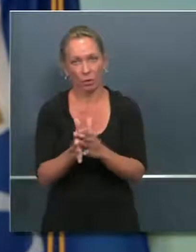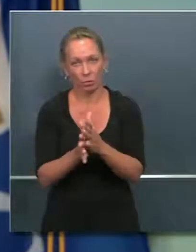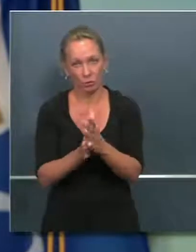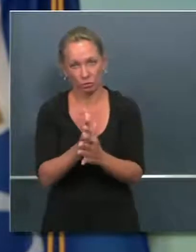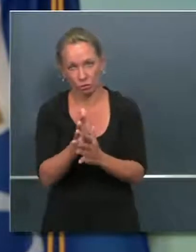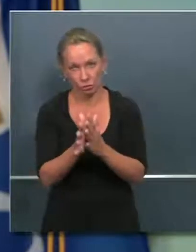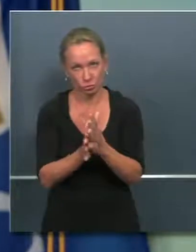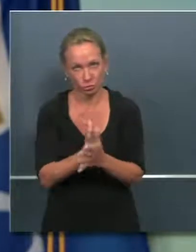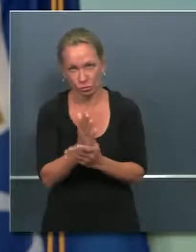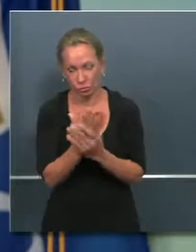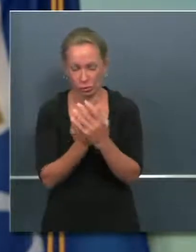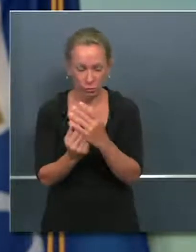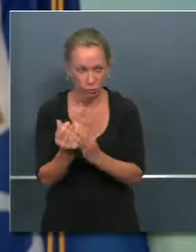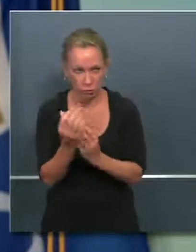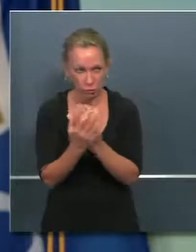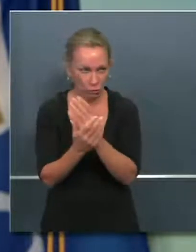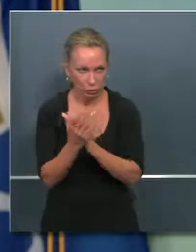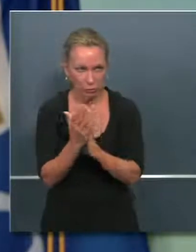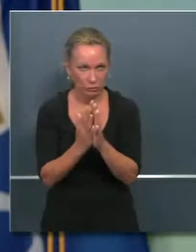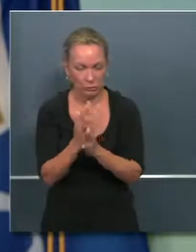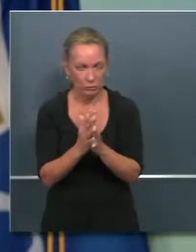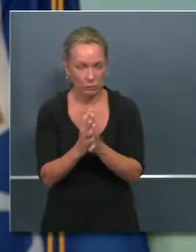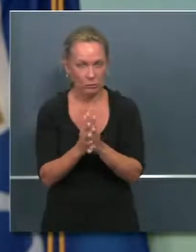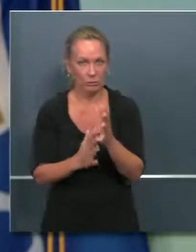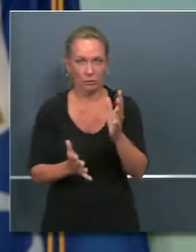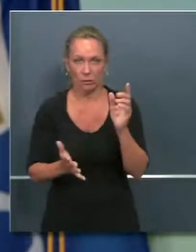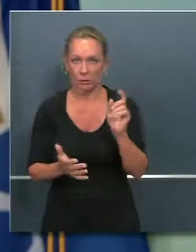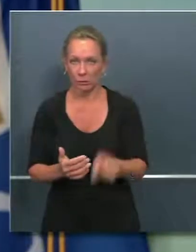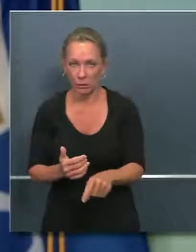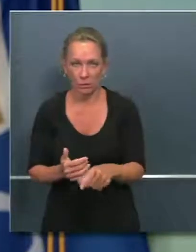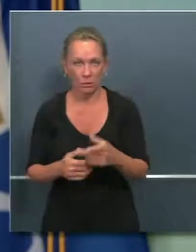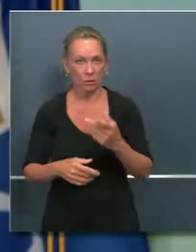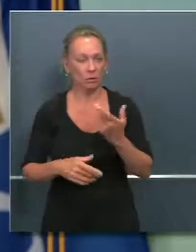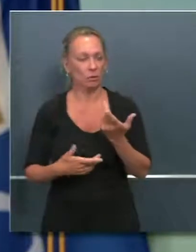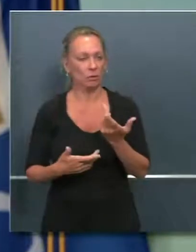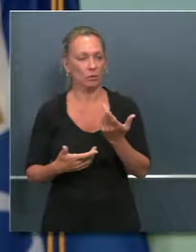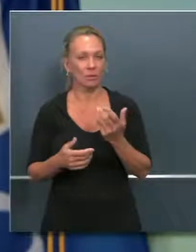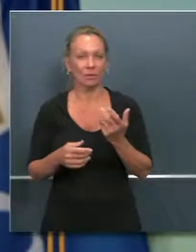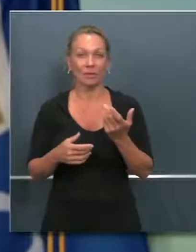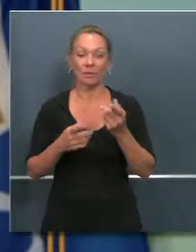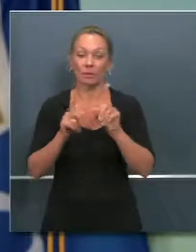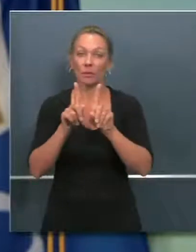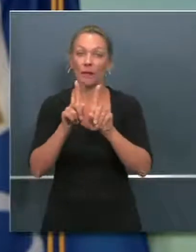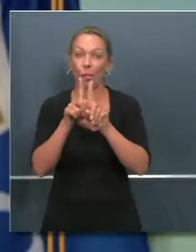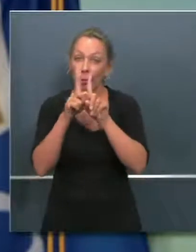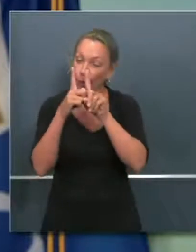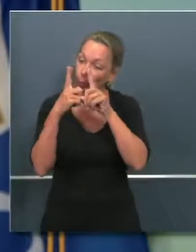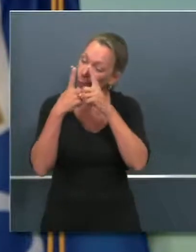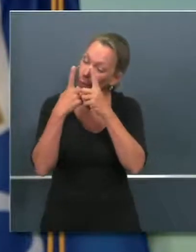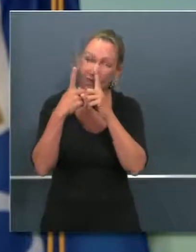this disease a police physically distance when you can when you are out and about and you're coming